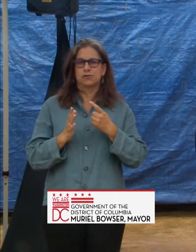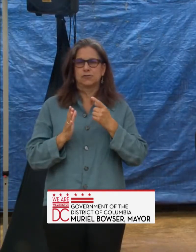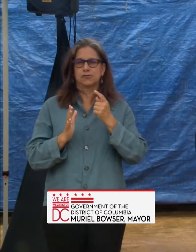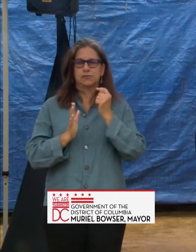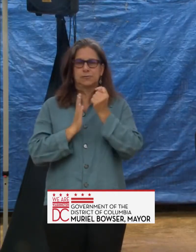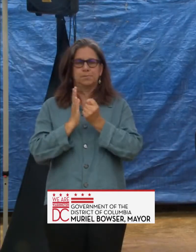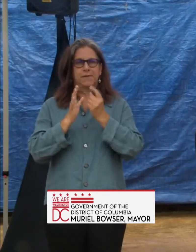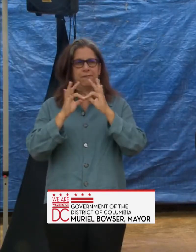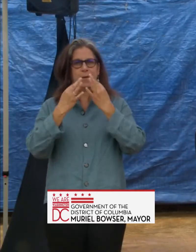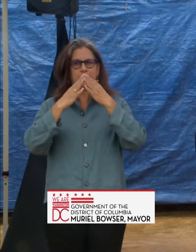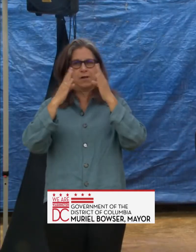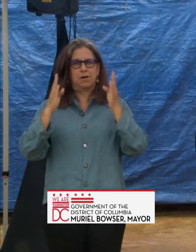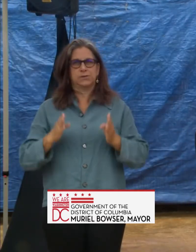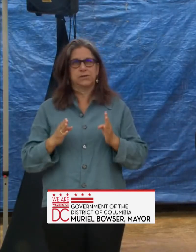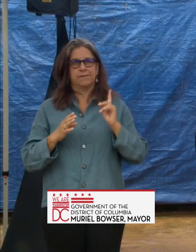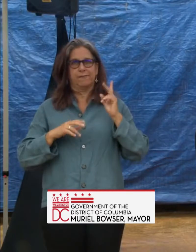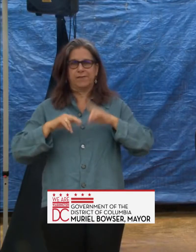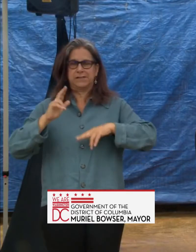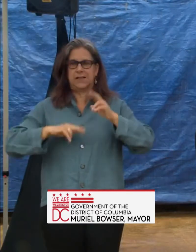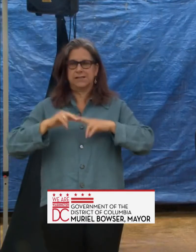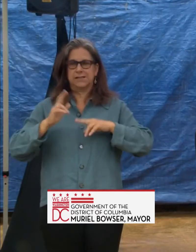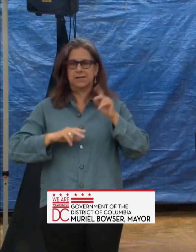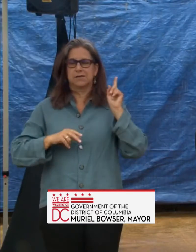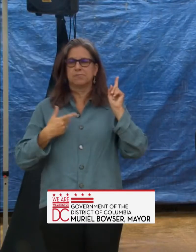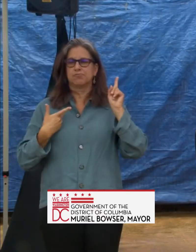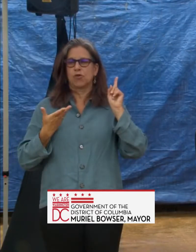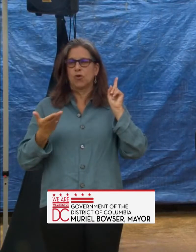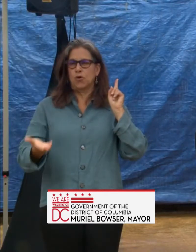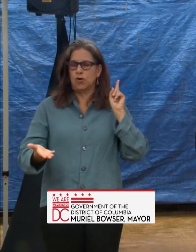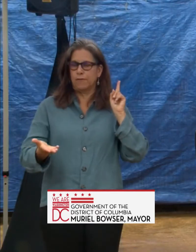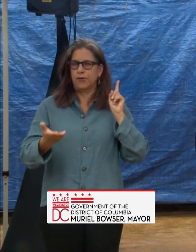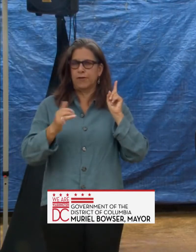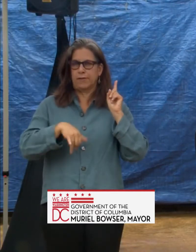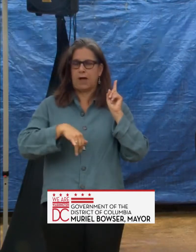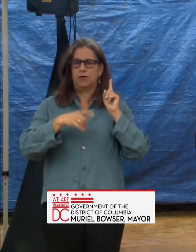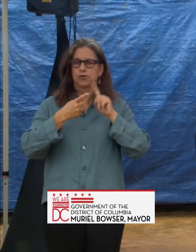THIS FACILITY OFFERS FAMILIES AN OPPORTUNITY TO LIVE IN A SAFE